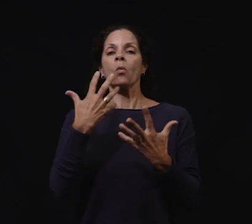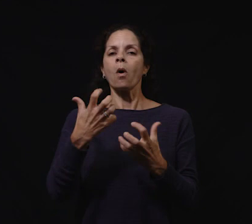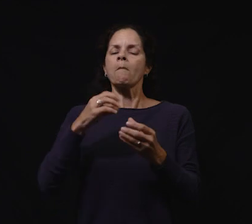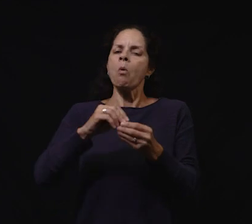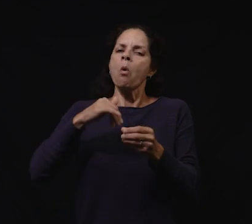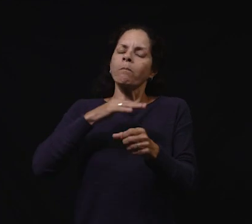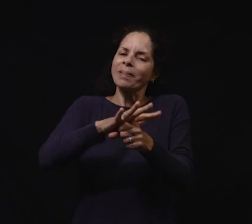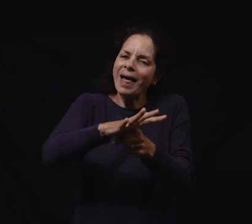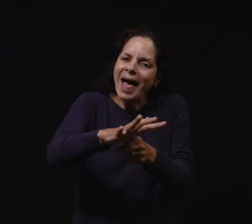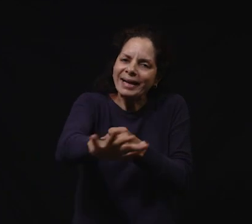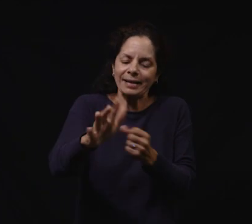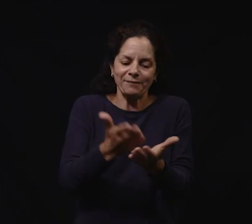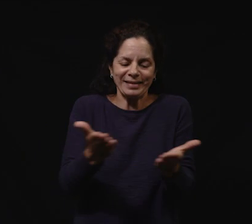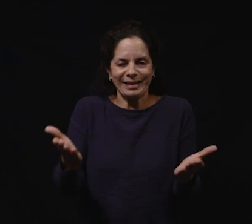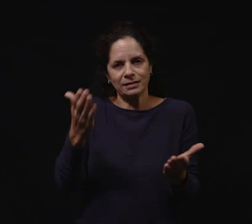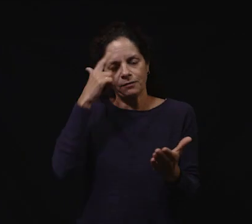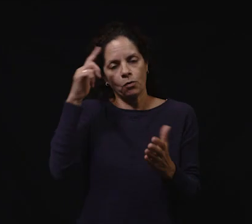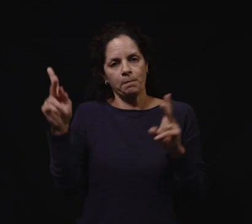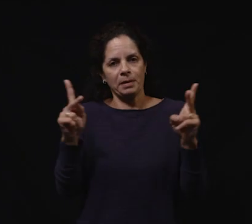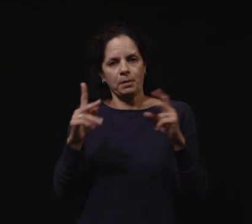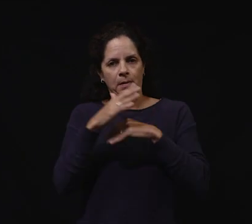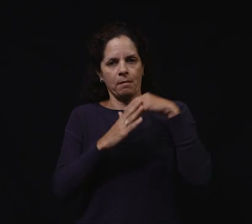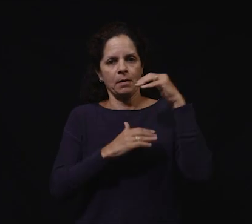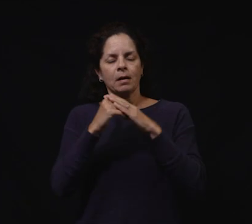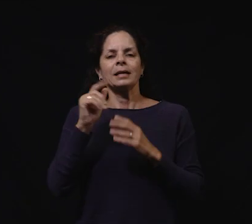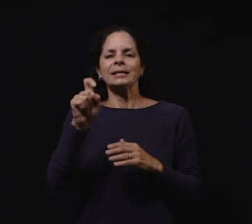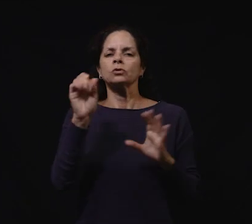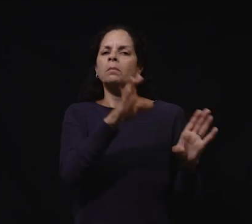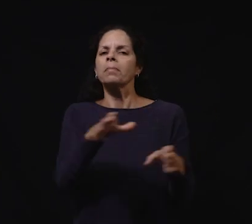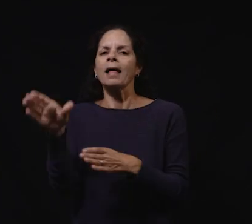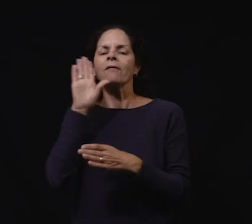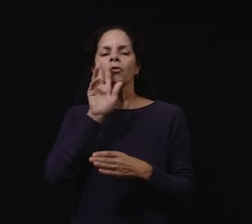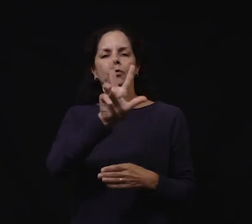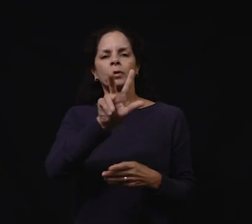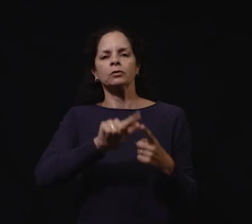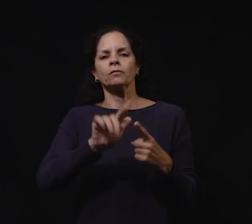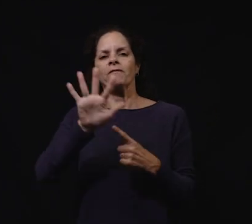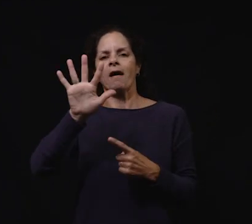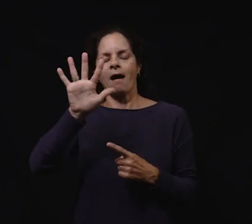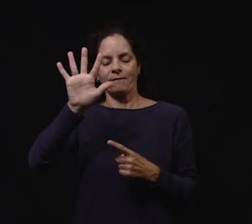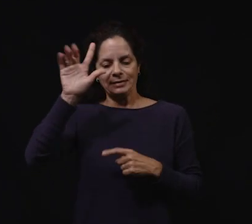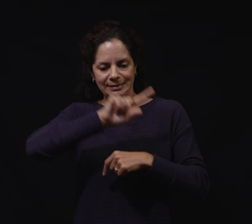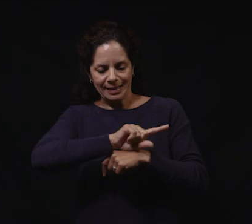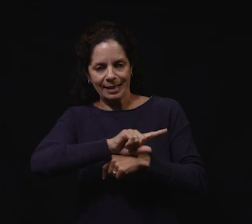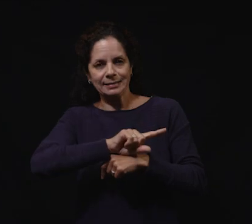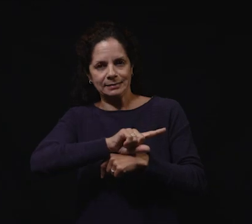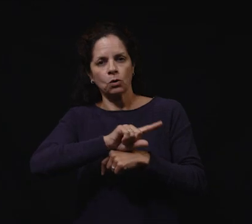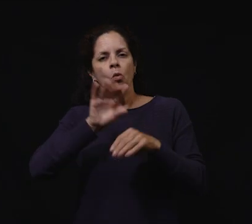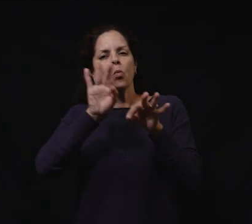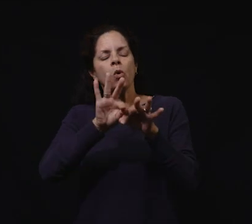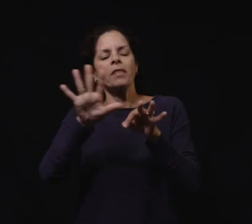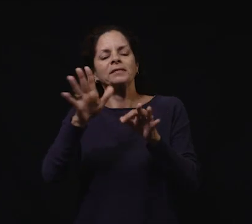So I would suggest that you look at three to five days of anything that you think that you may need to be able to